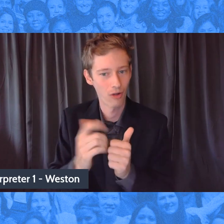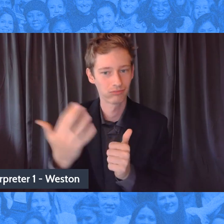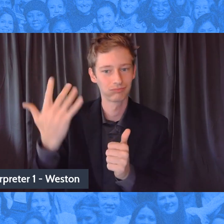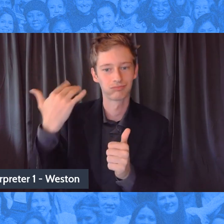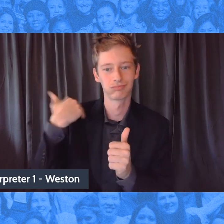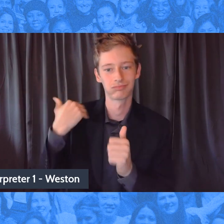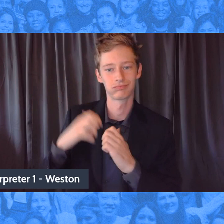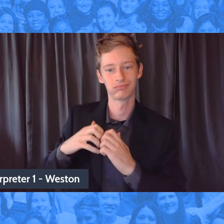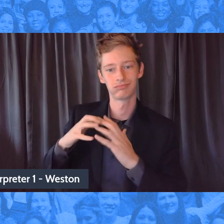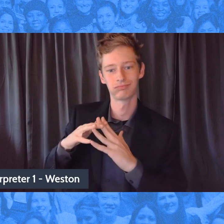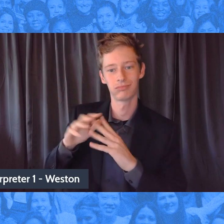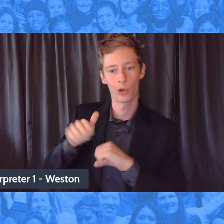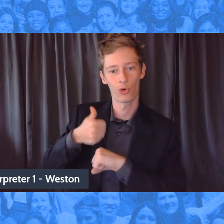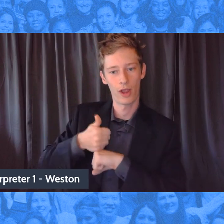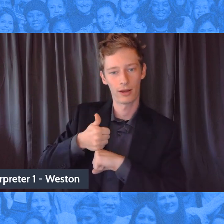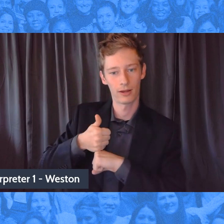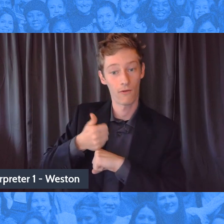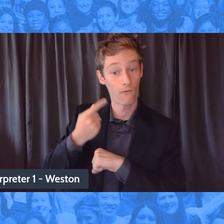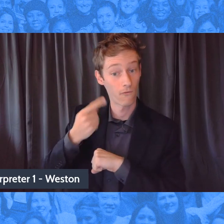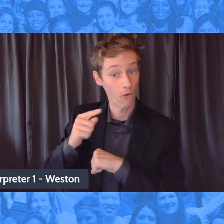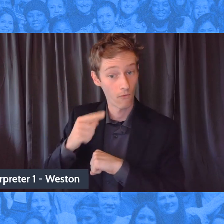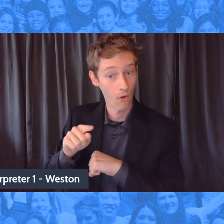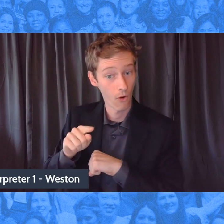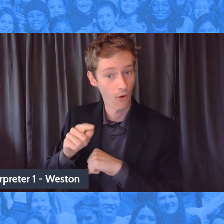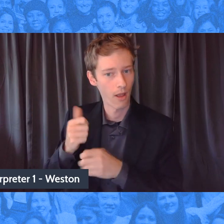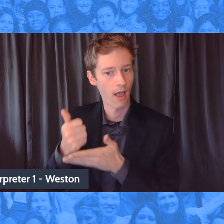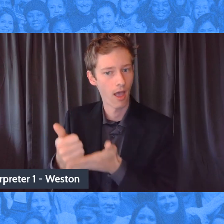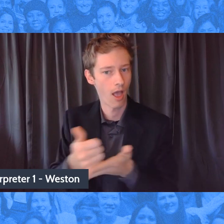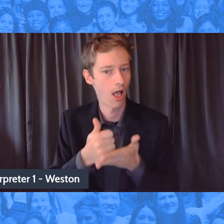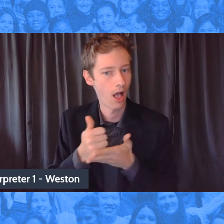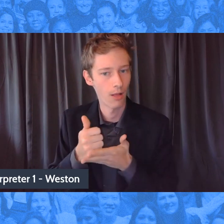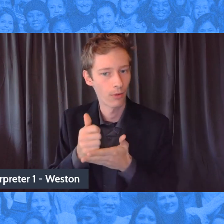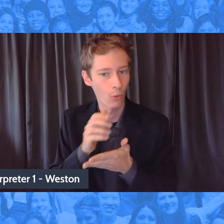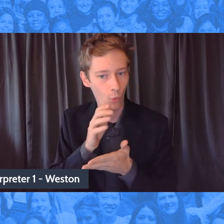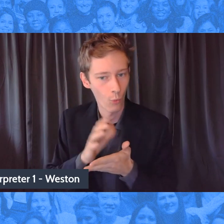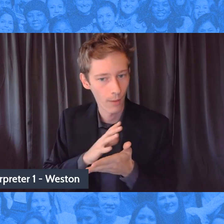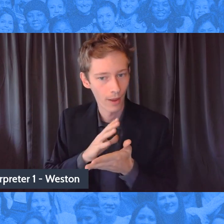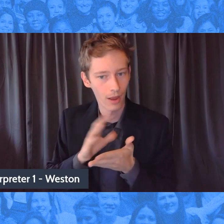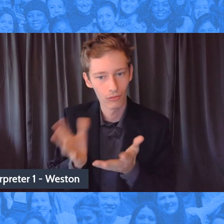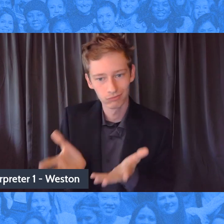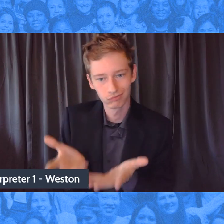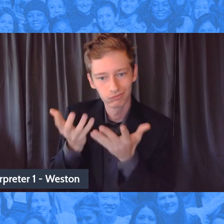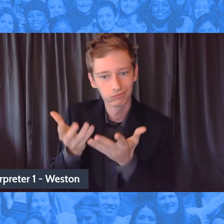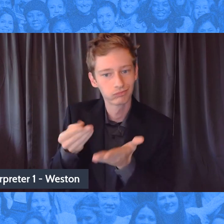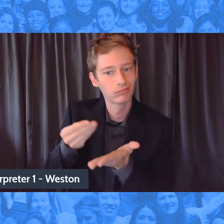to help women raise early campaign funds to build strong campaigns,